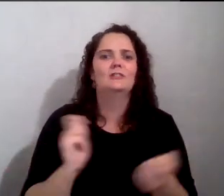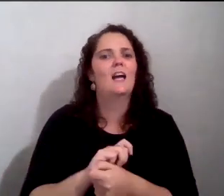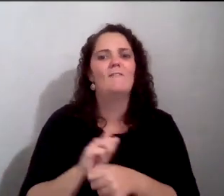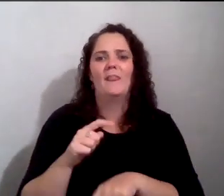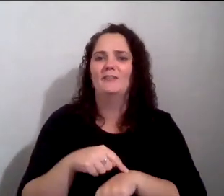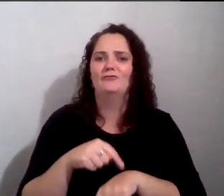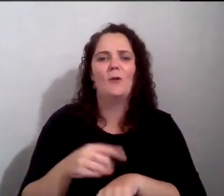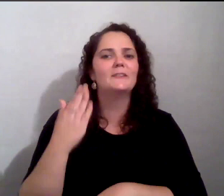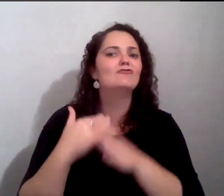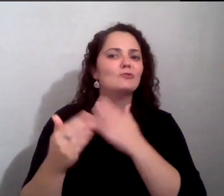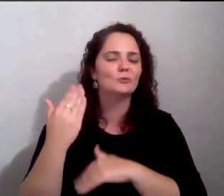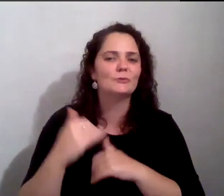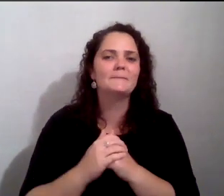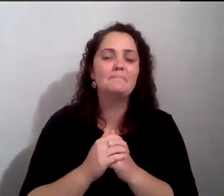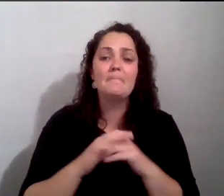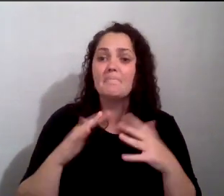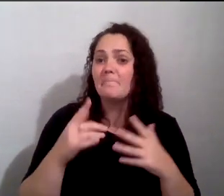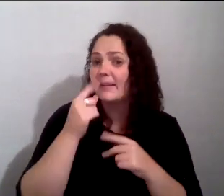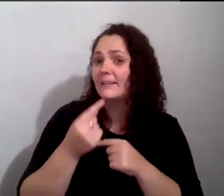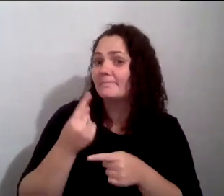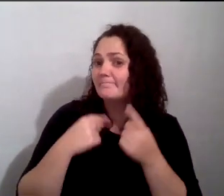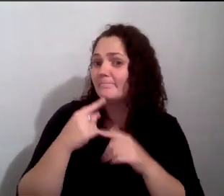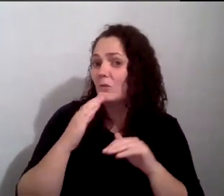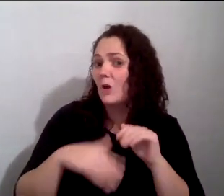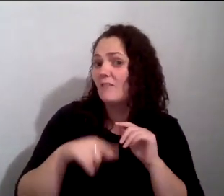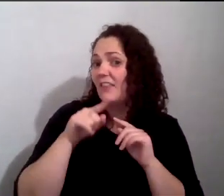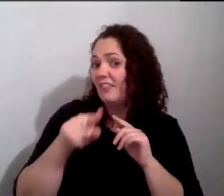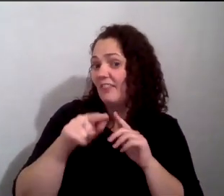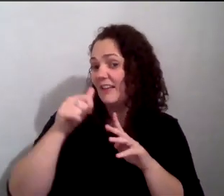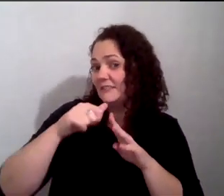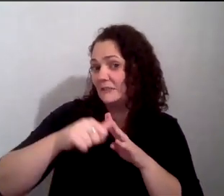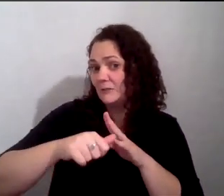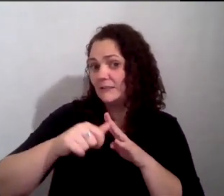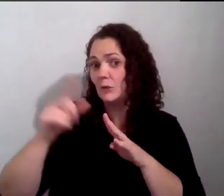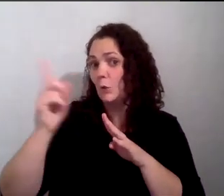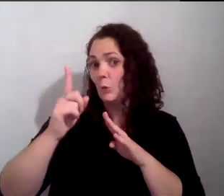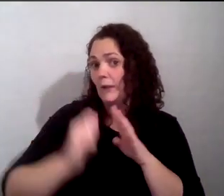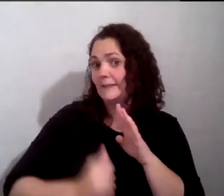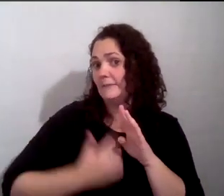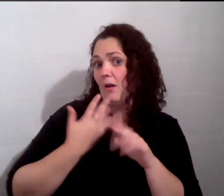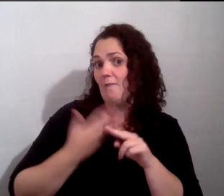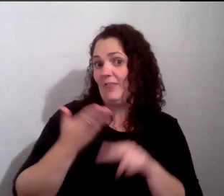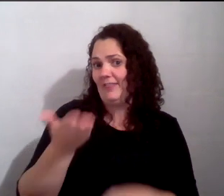revolutionary of that time. So maybe you could talk to us about this series and that that connection and that